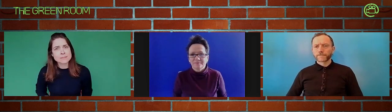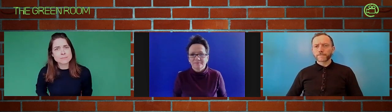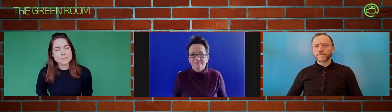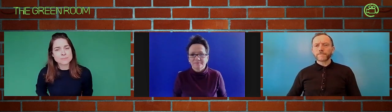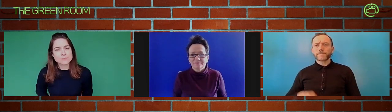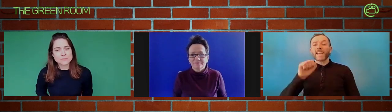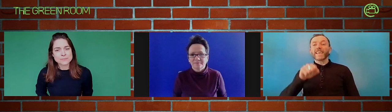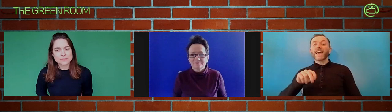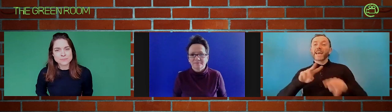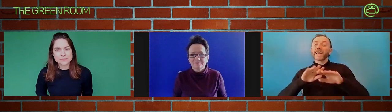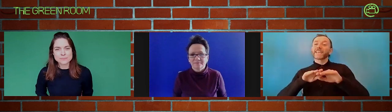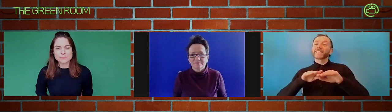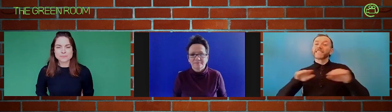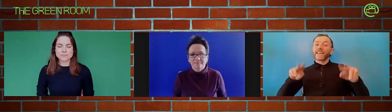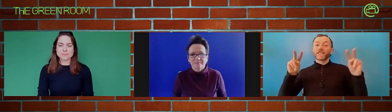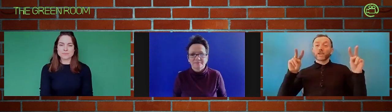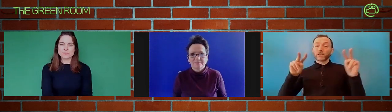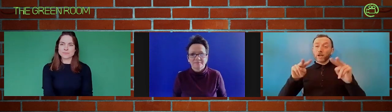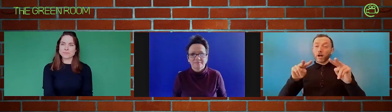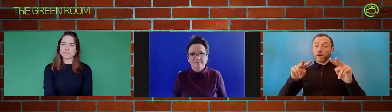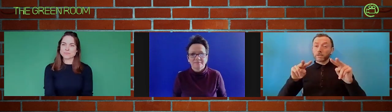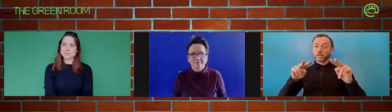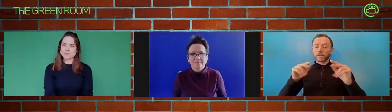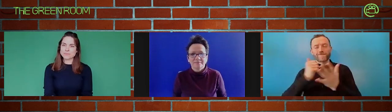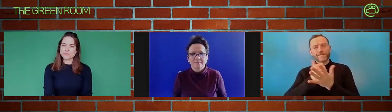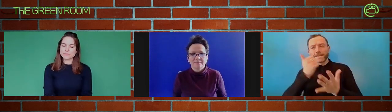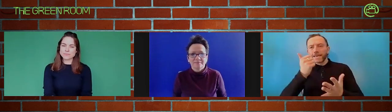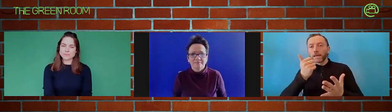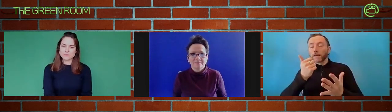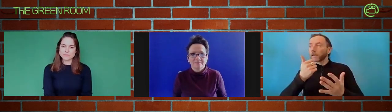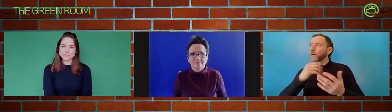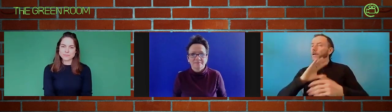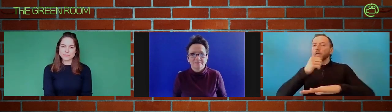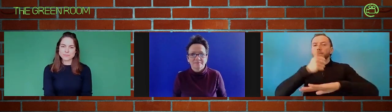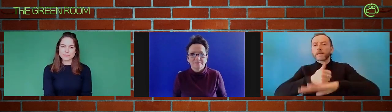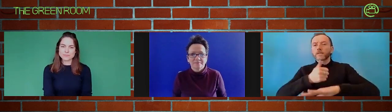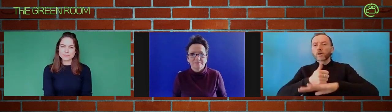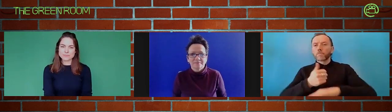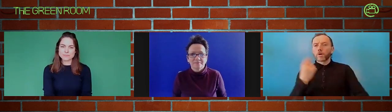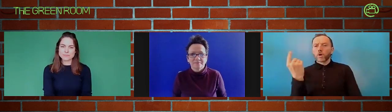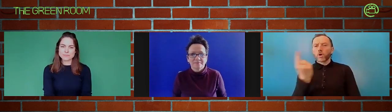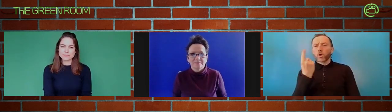Stage Sight was set up by a woman called Prema Mehta.